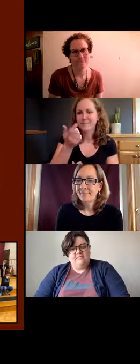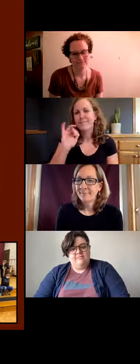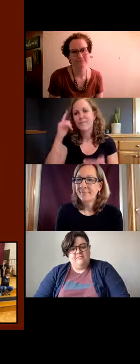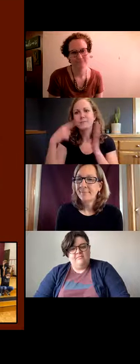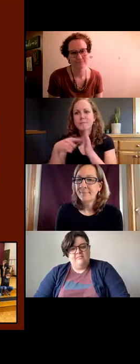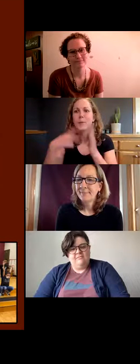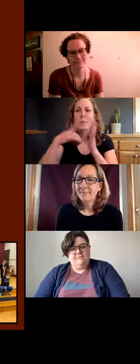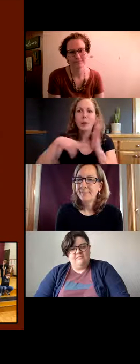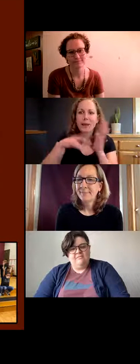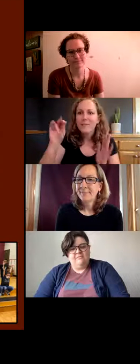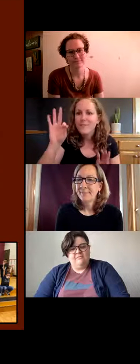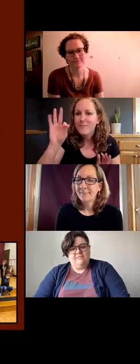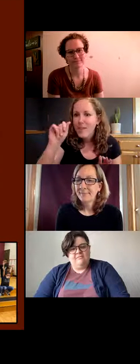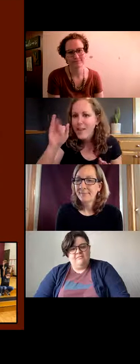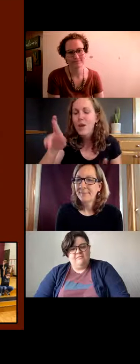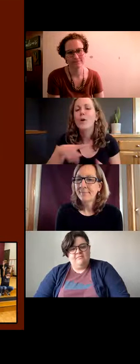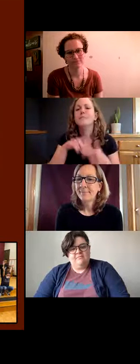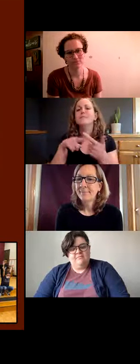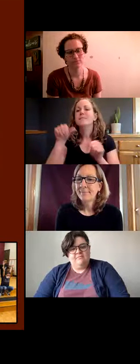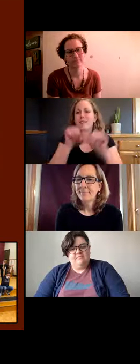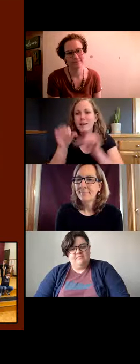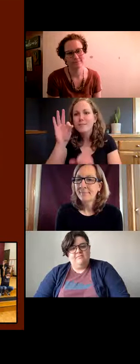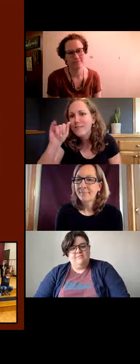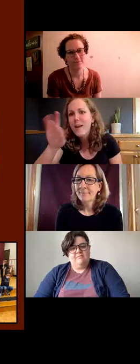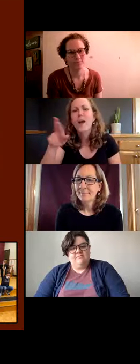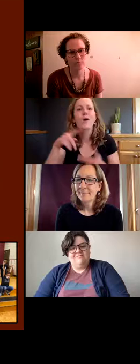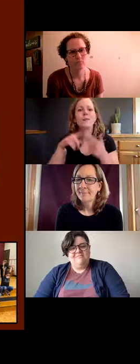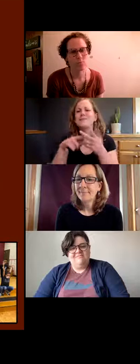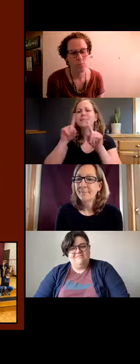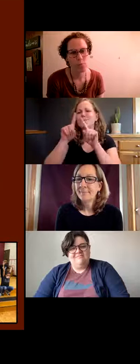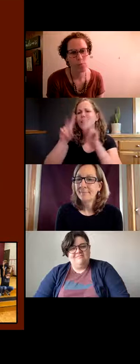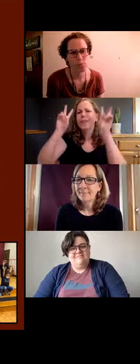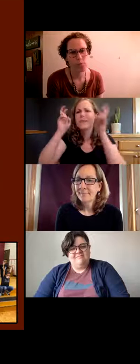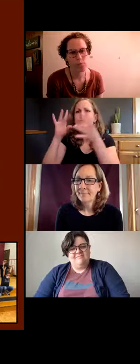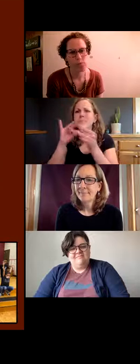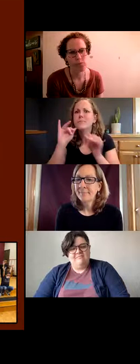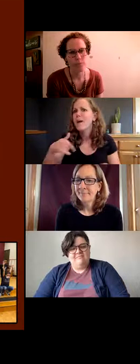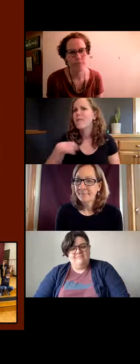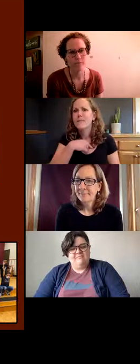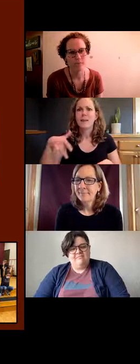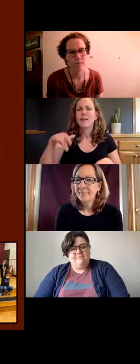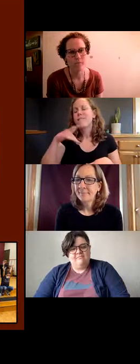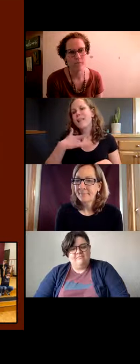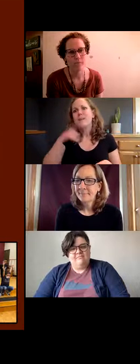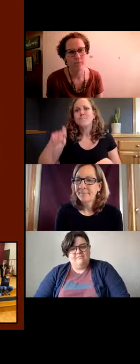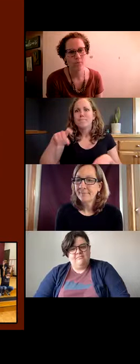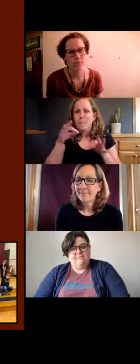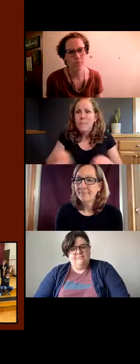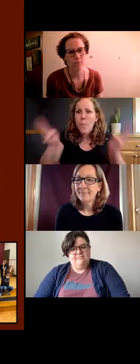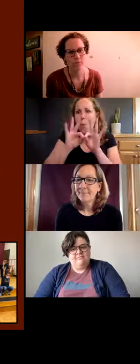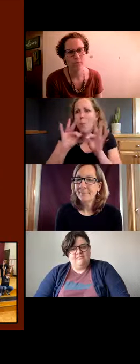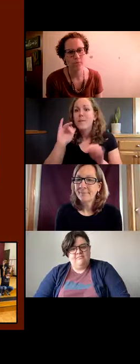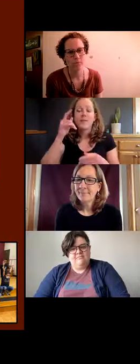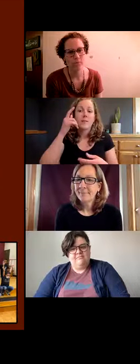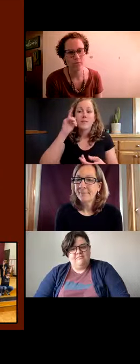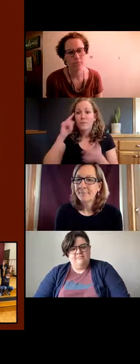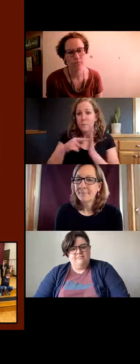So that has been a past experience -- science fairs, spelling bees, things like that. We really feel that